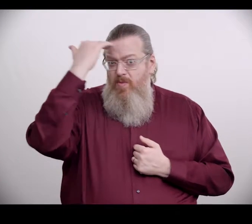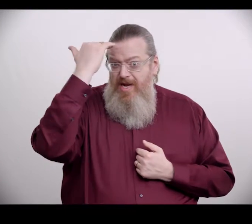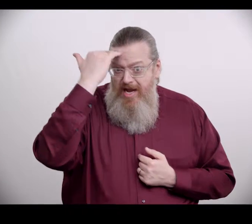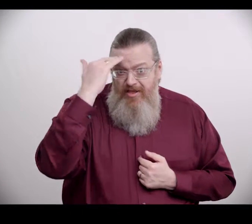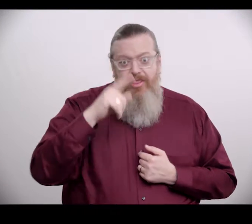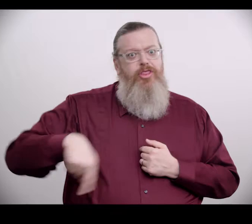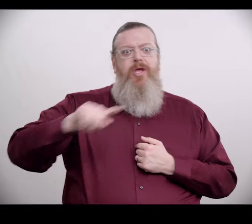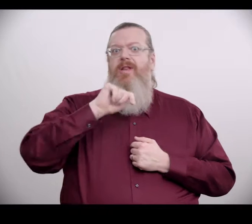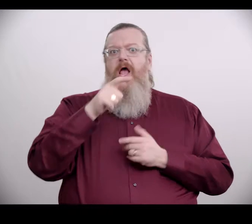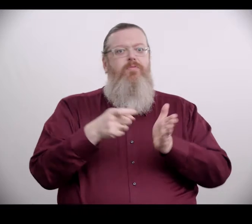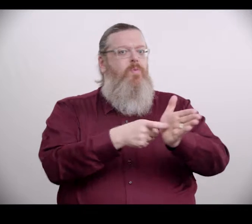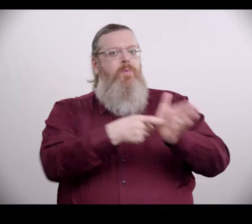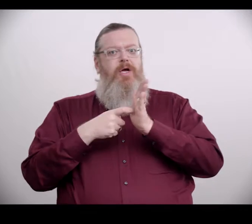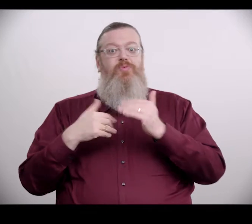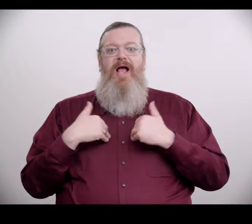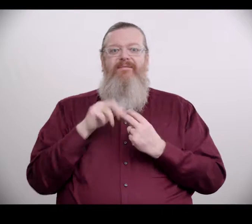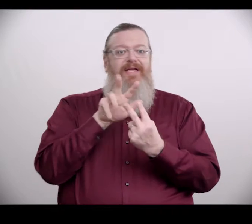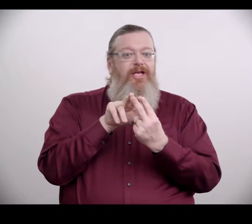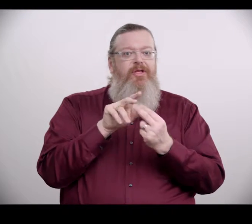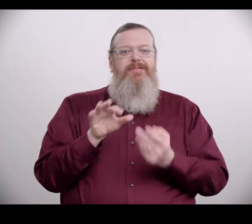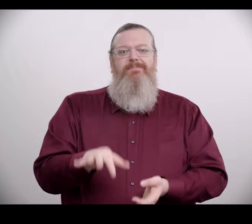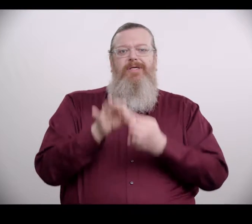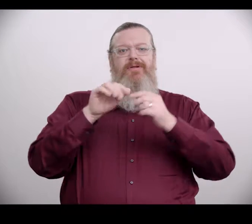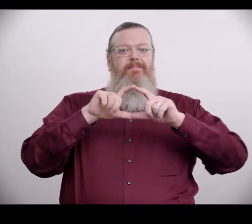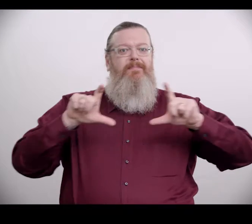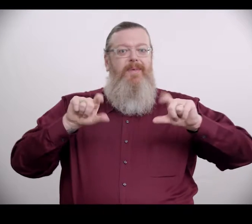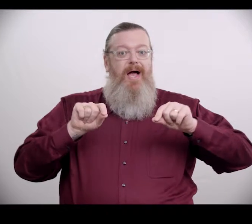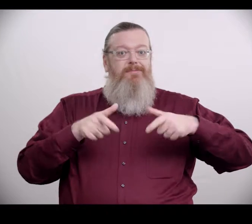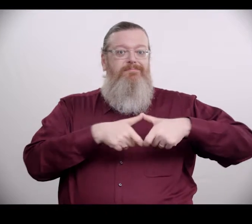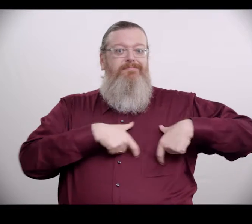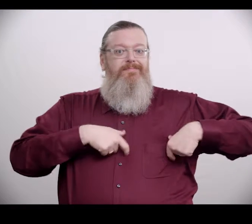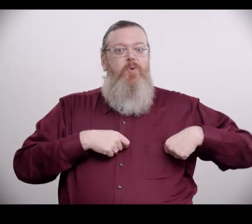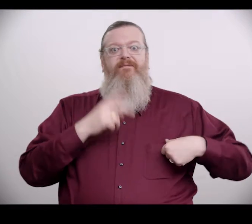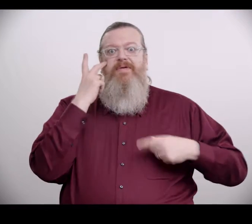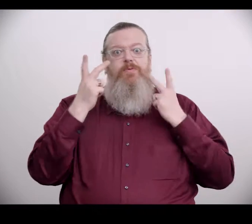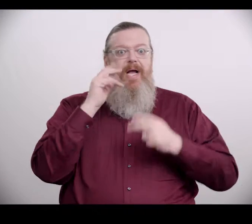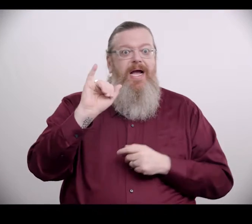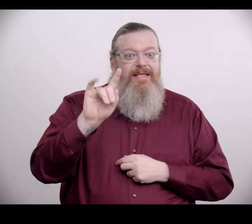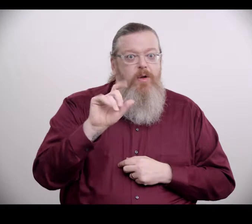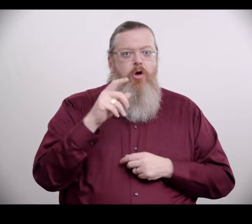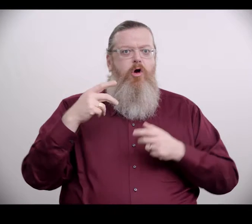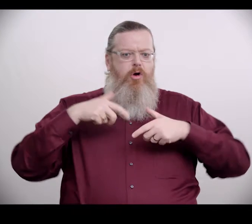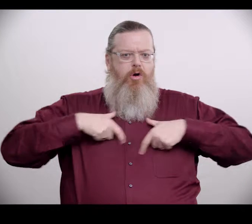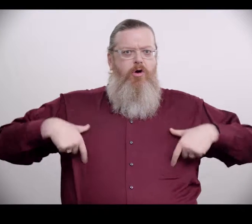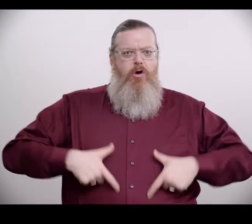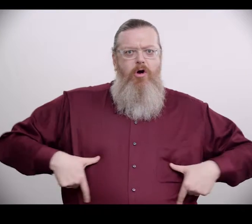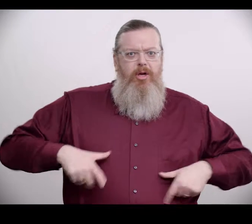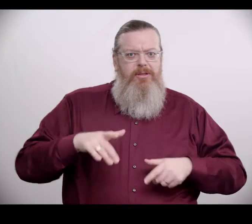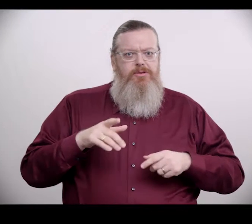required to have either a special badge, visual ID or harness to gain access to a business,